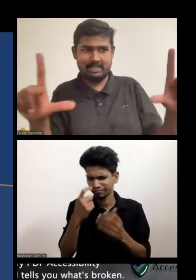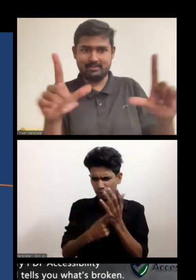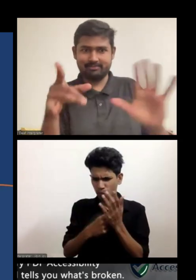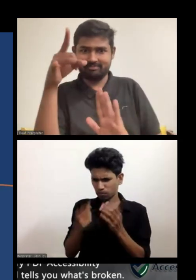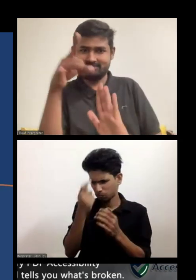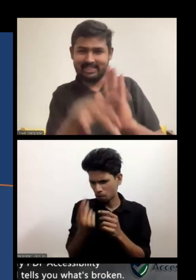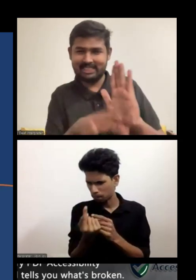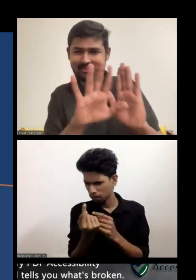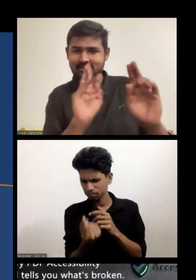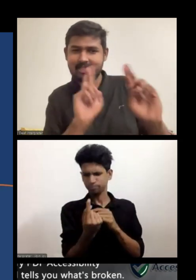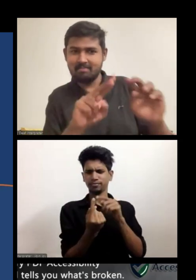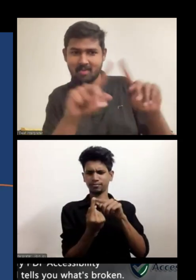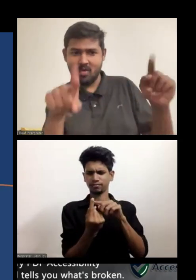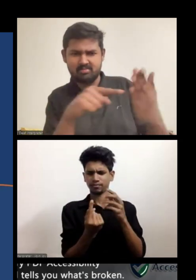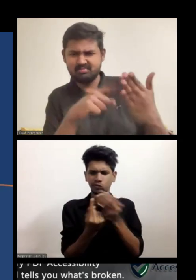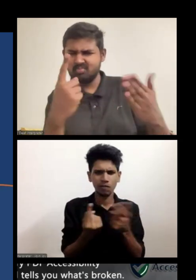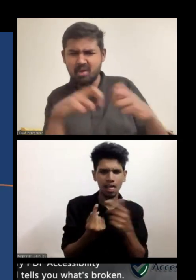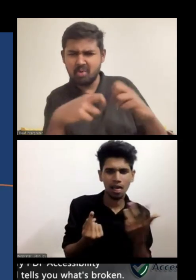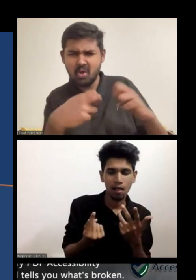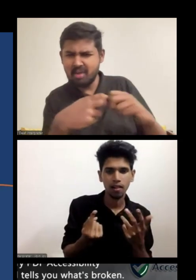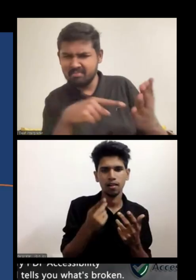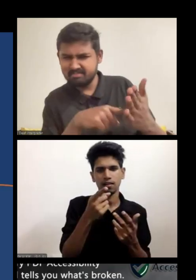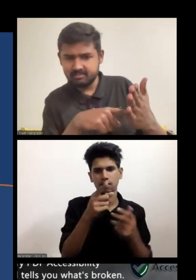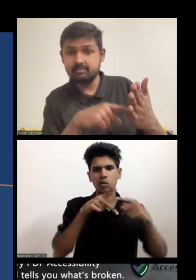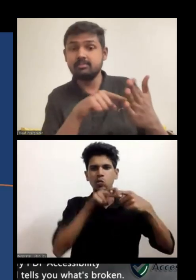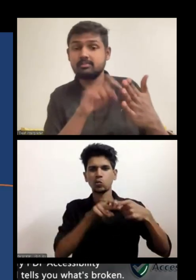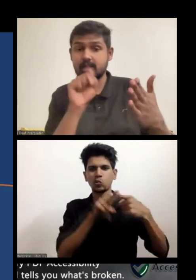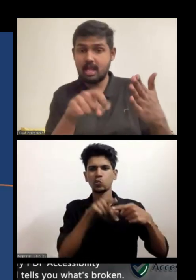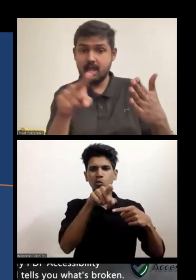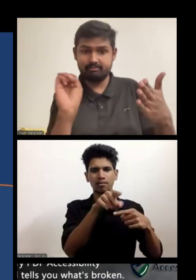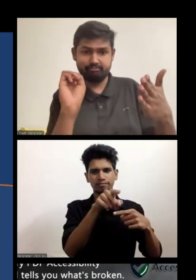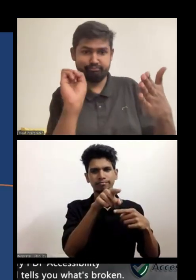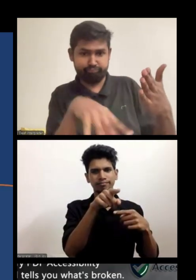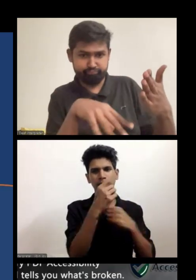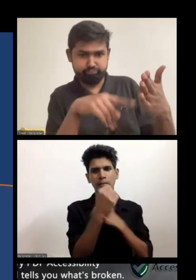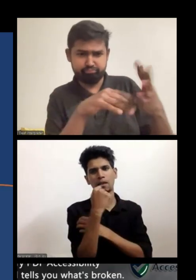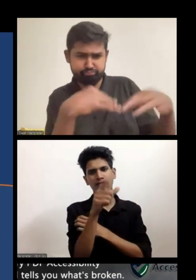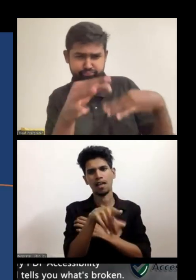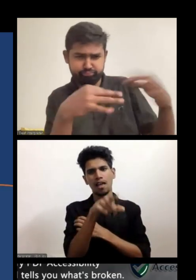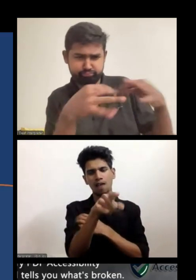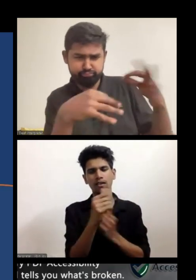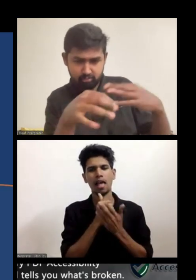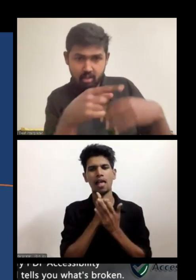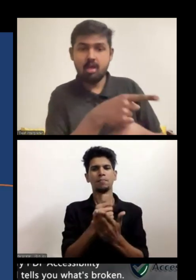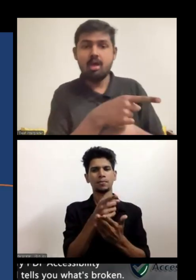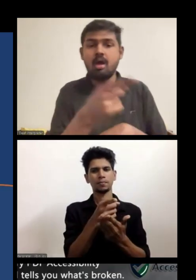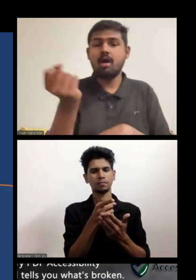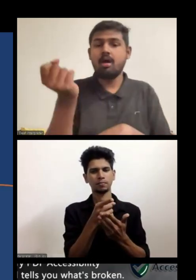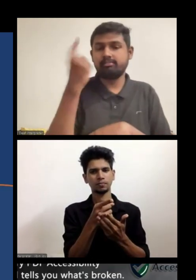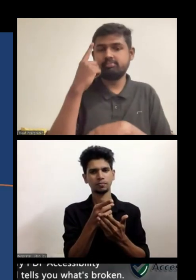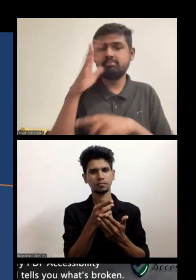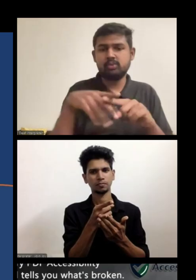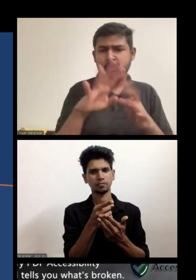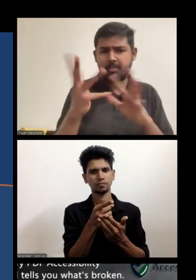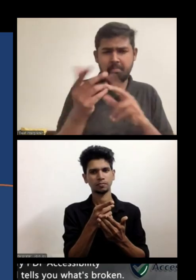So this tool is giving us a power to bring accessibility in a large scale.